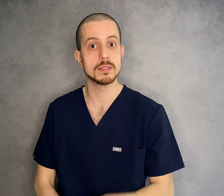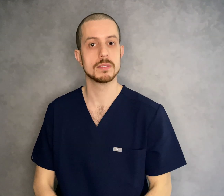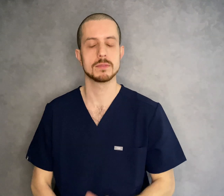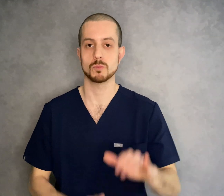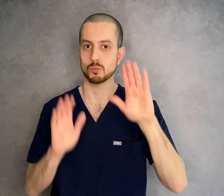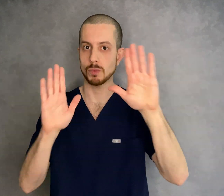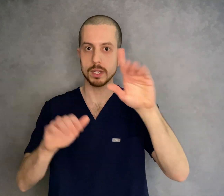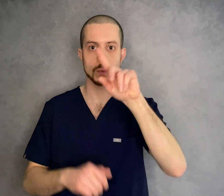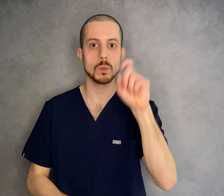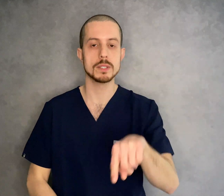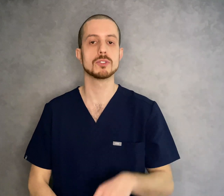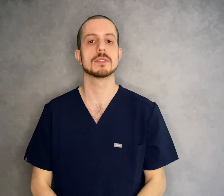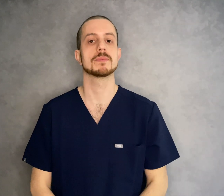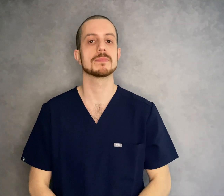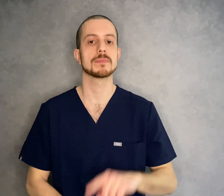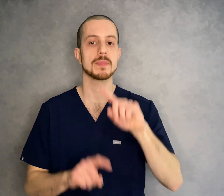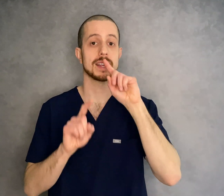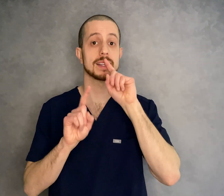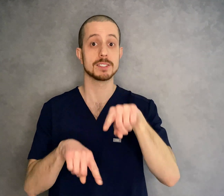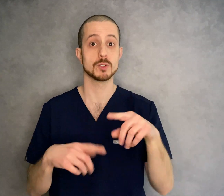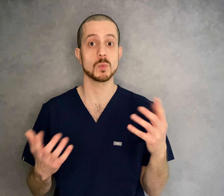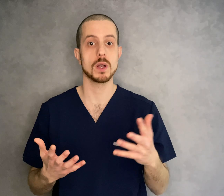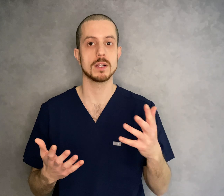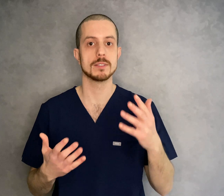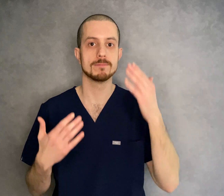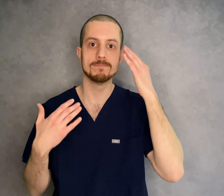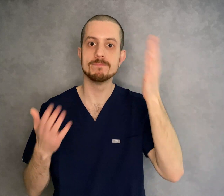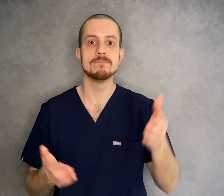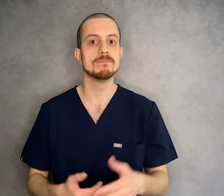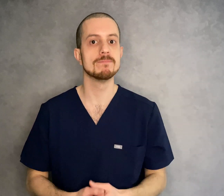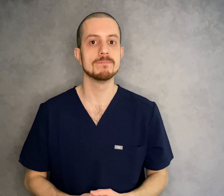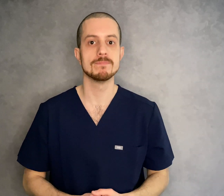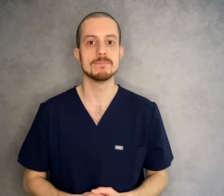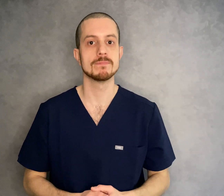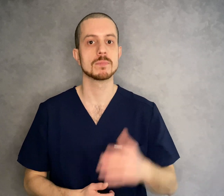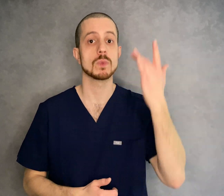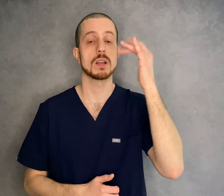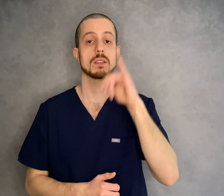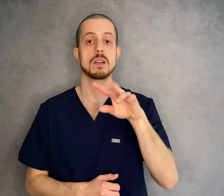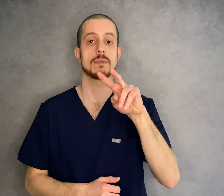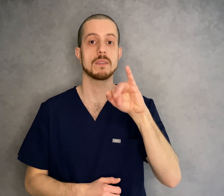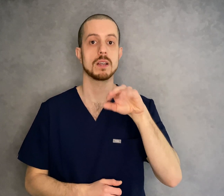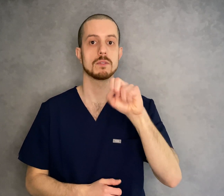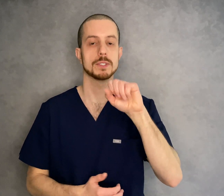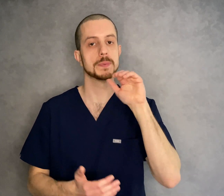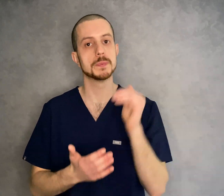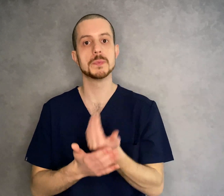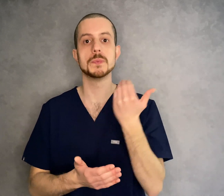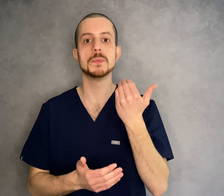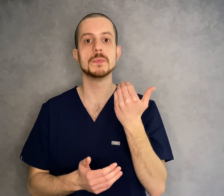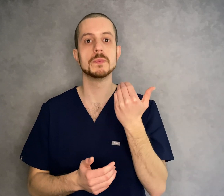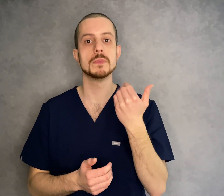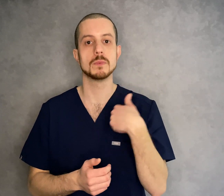That is a great question! The answer is-- we do not know yet. That is because this virus is brand new.